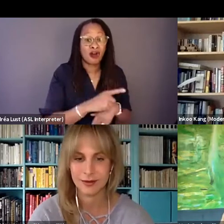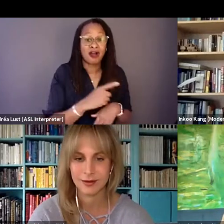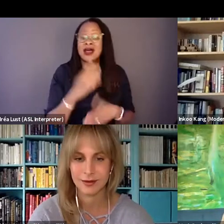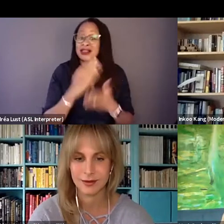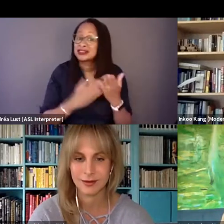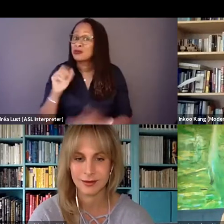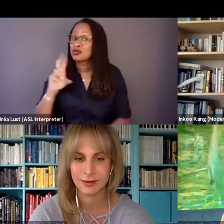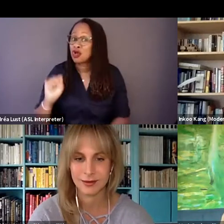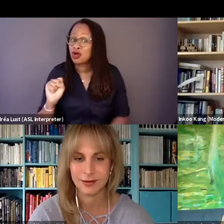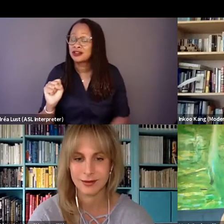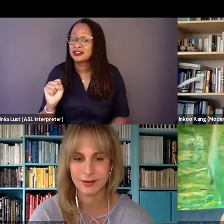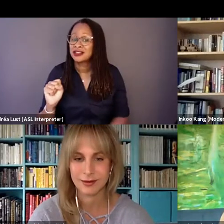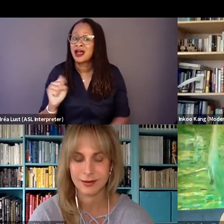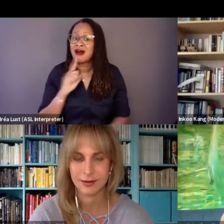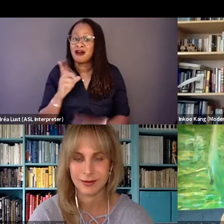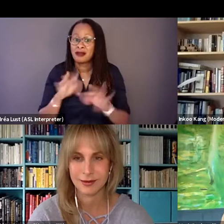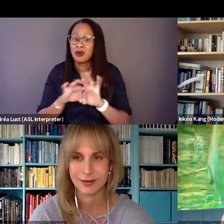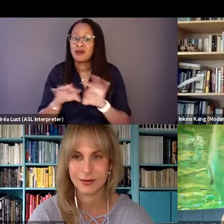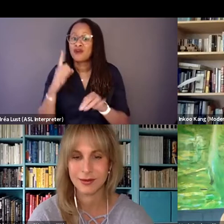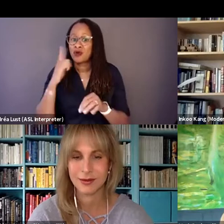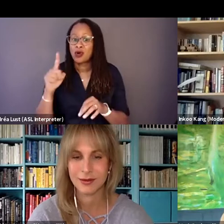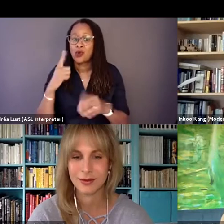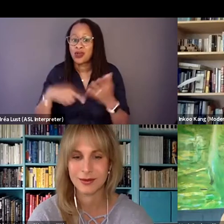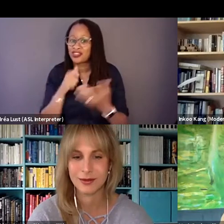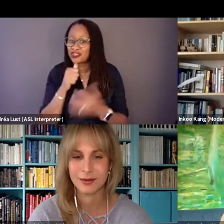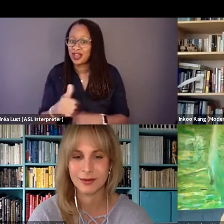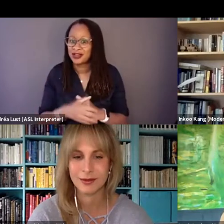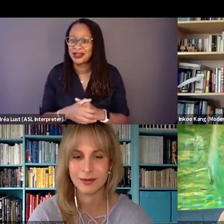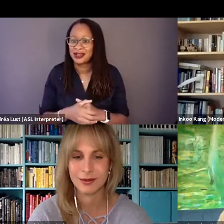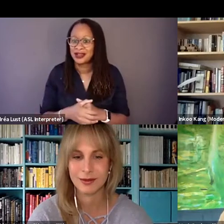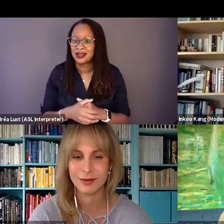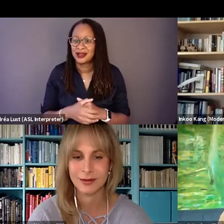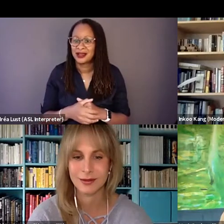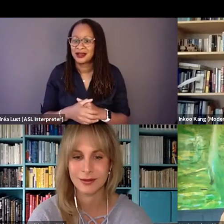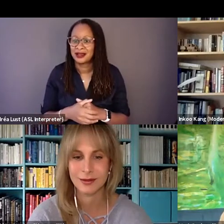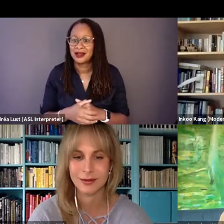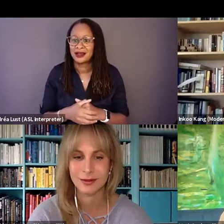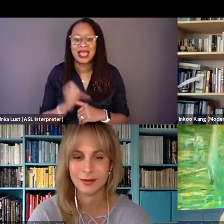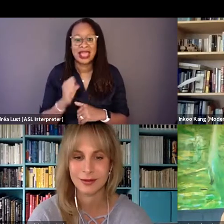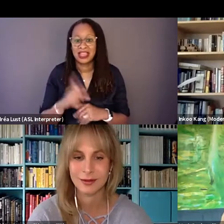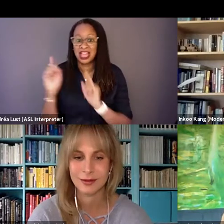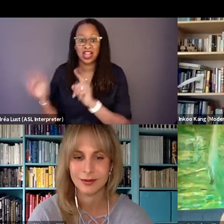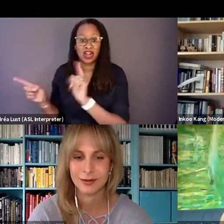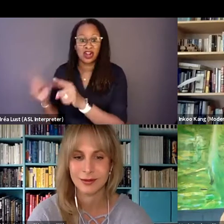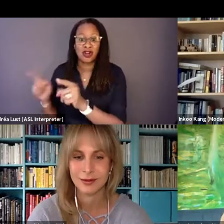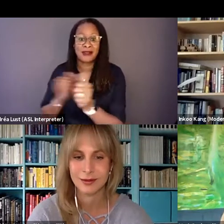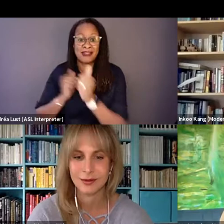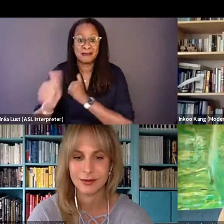a tour guide went by with a group and they were like, here's the car and here's the car, and they walked right by the Dale, and then like, here's another car.